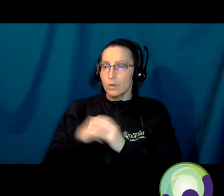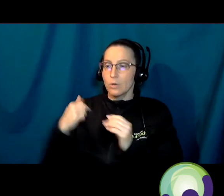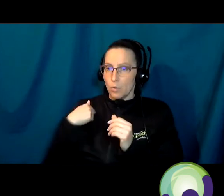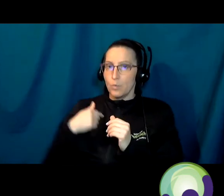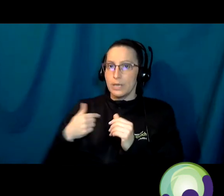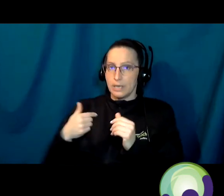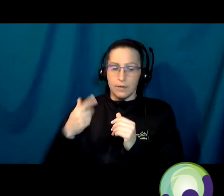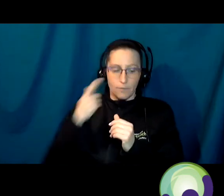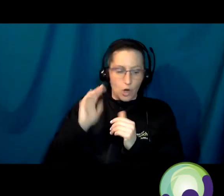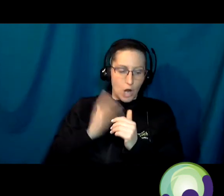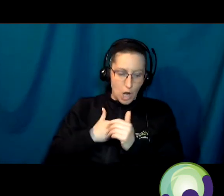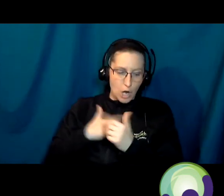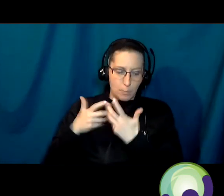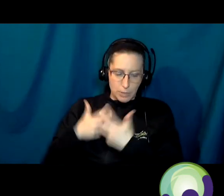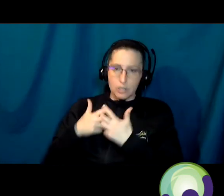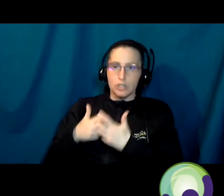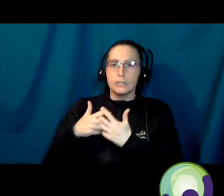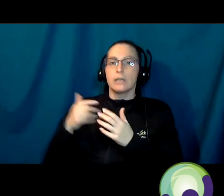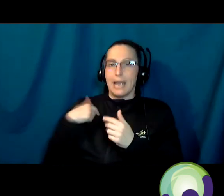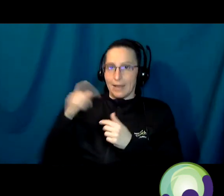of our production facilities, you do have to wear safety glasses.